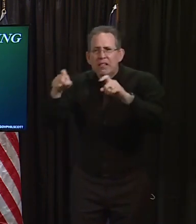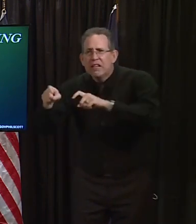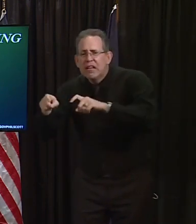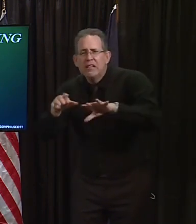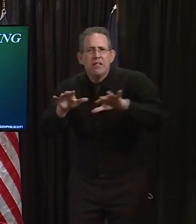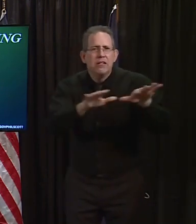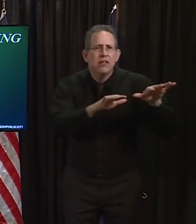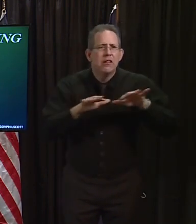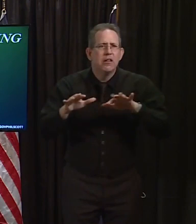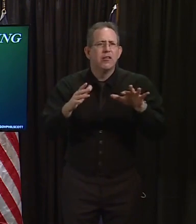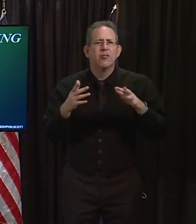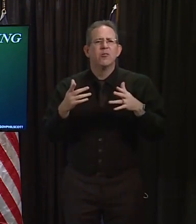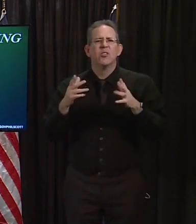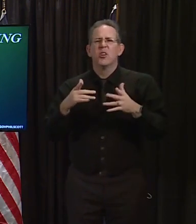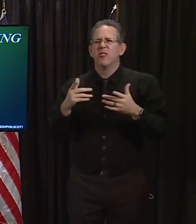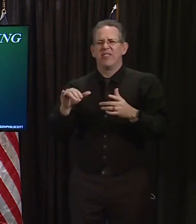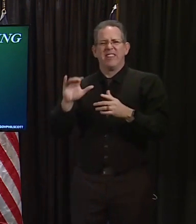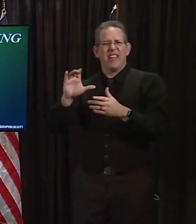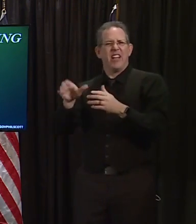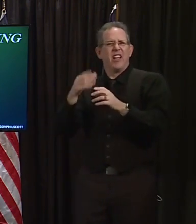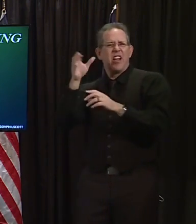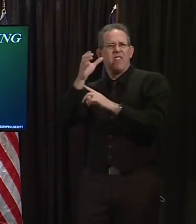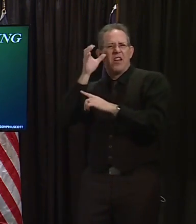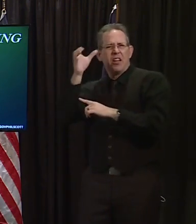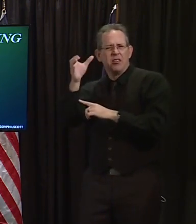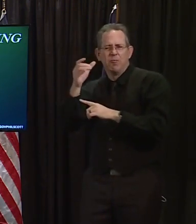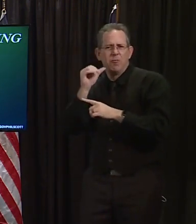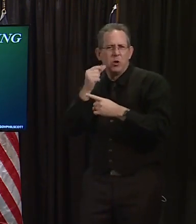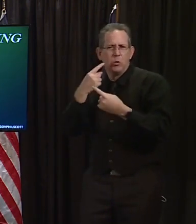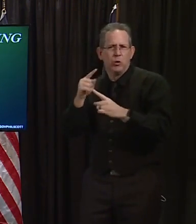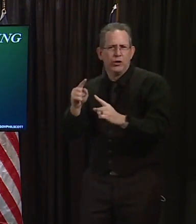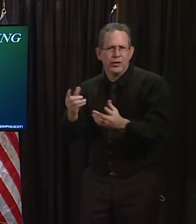of continuing what we were doing and concluded that we needed to make a shift.